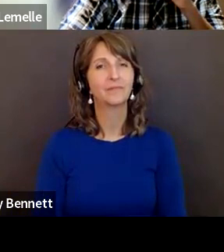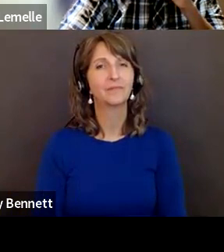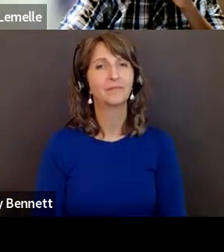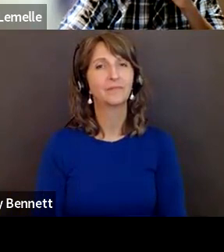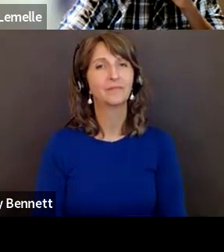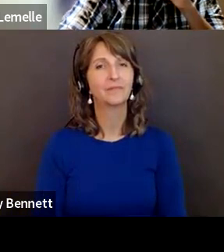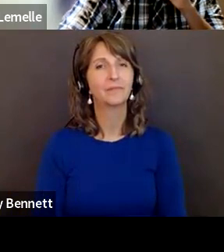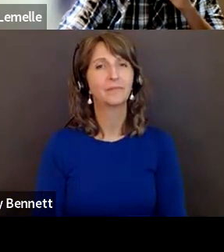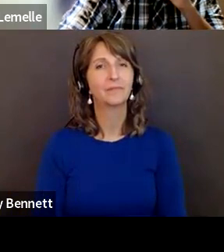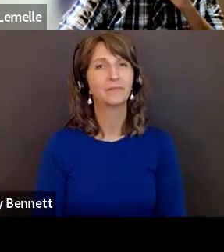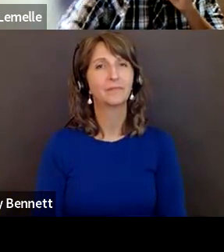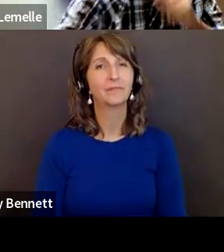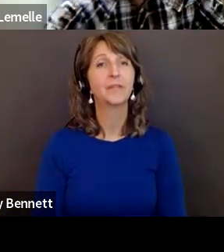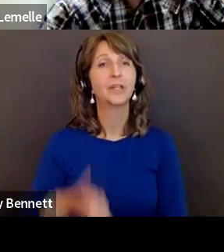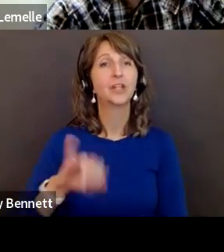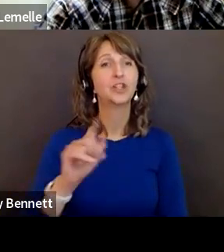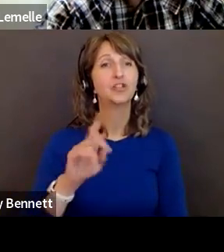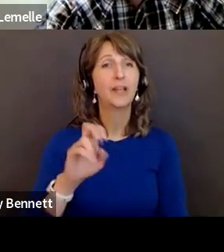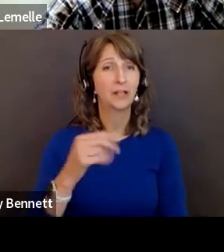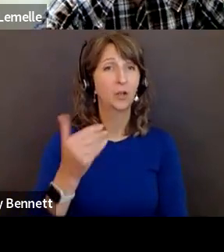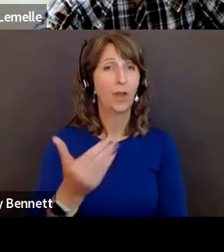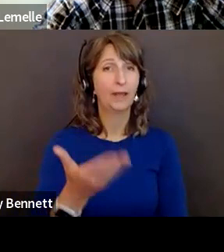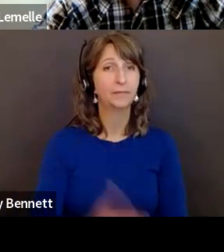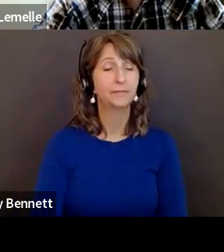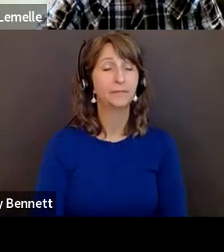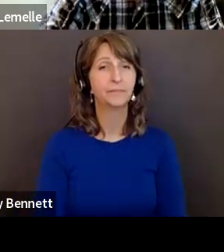Go ahead, Jayne.